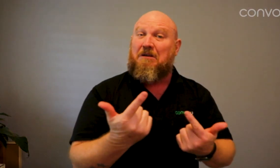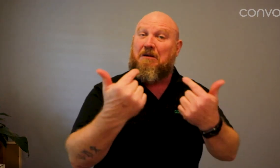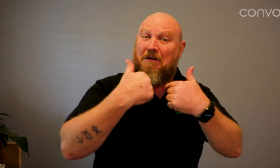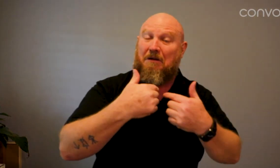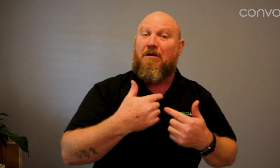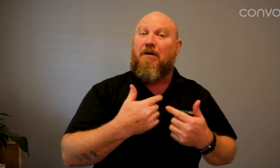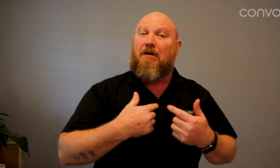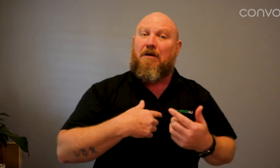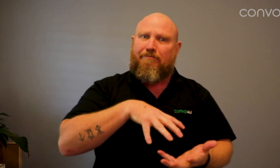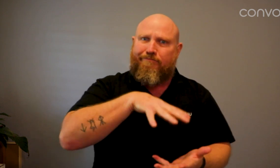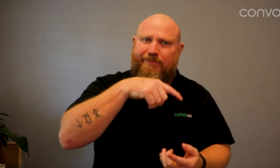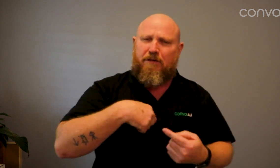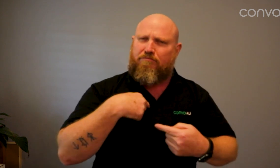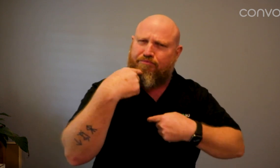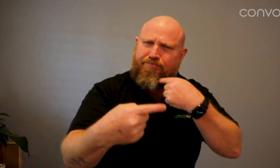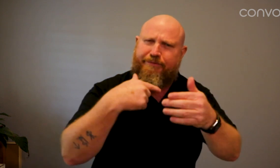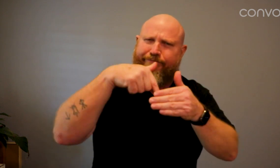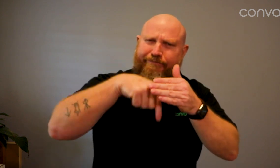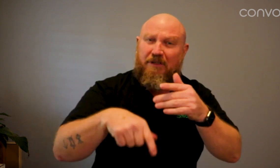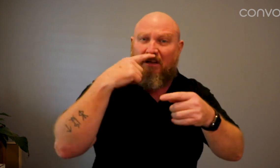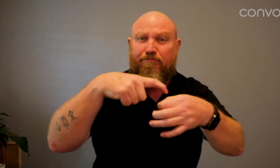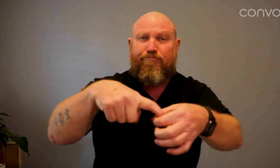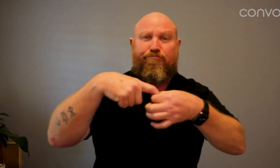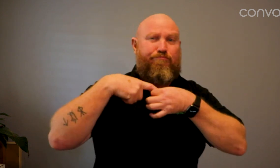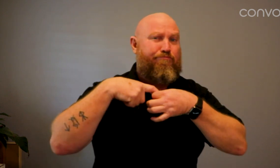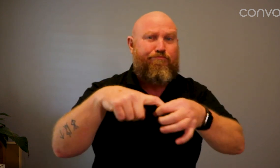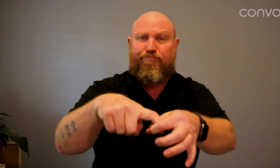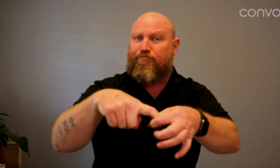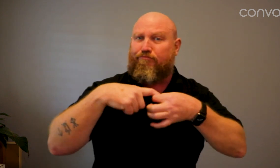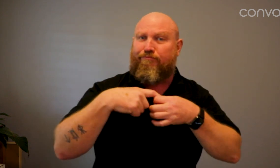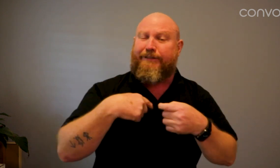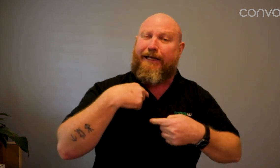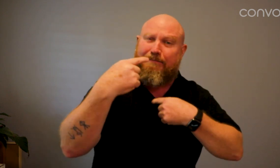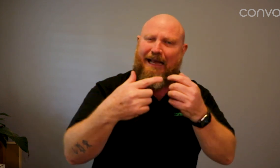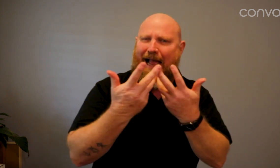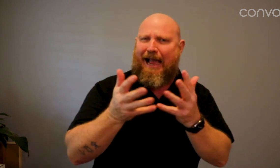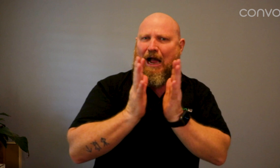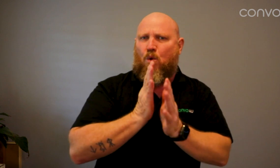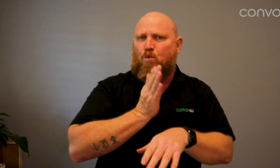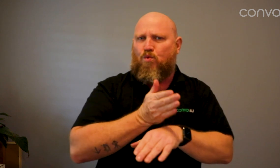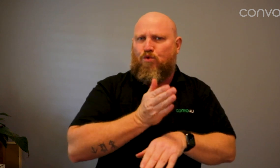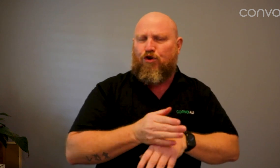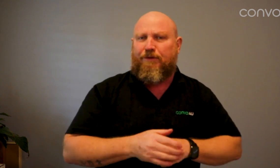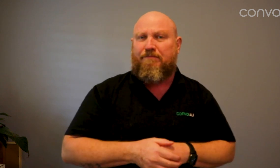In these sessions, you could learn more about Convo Australia, ask questions and get answers.